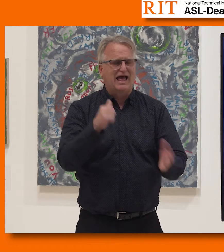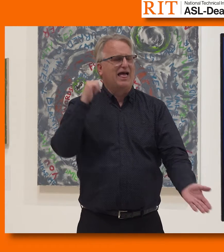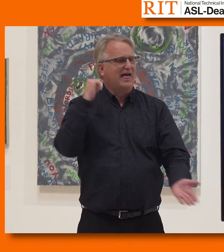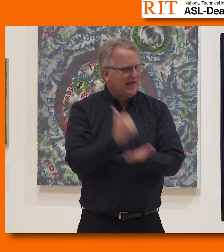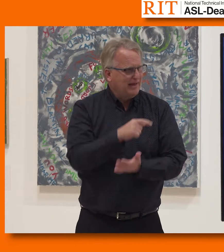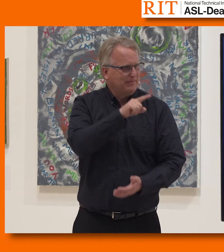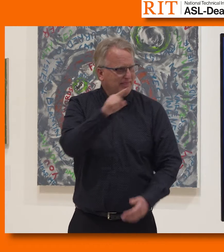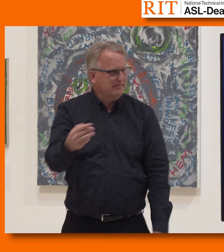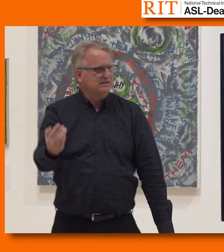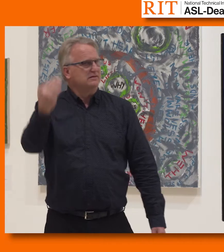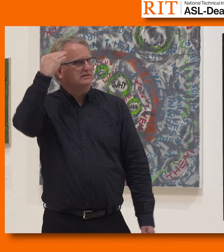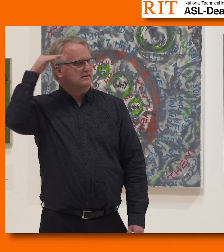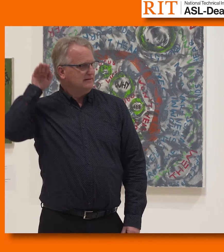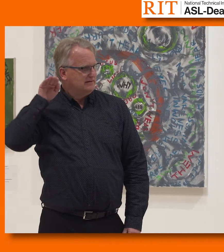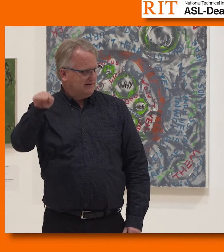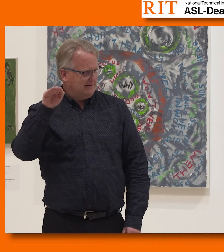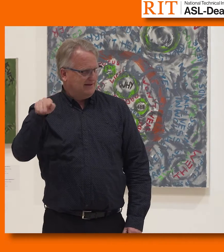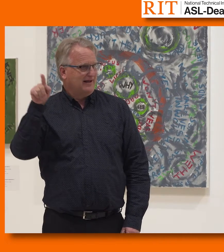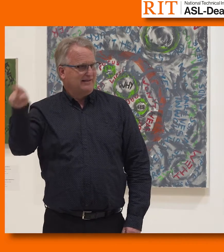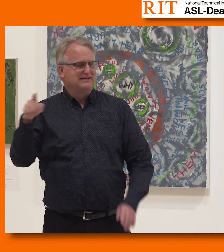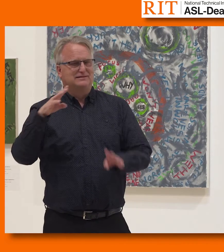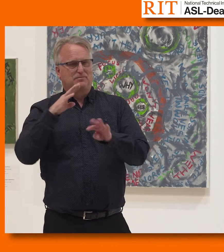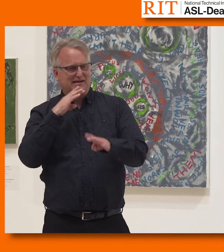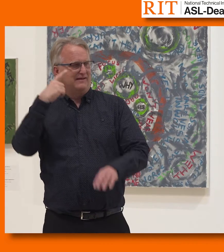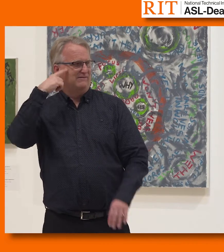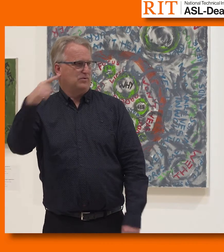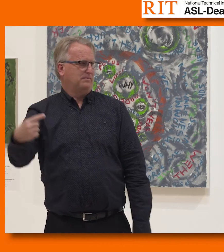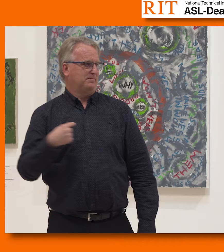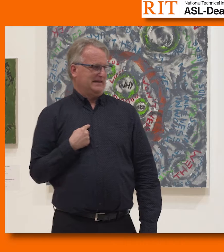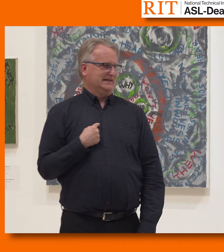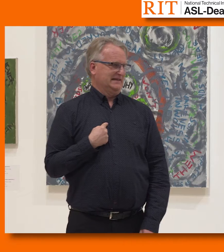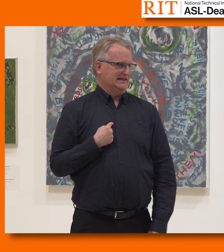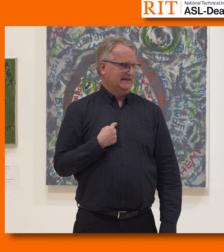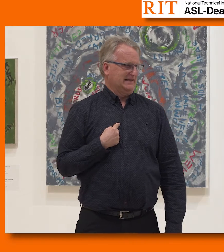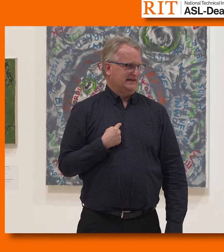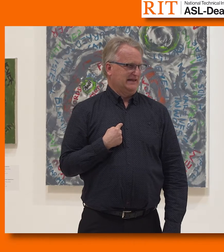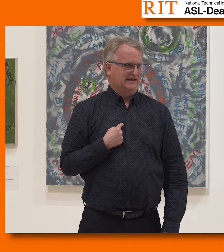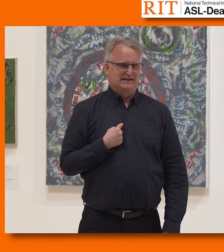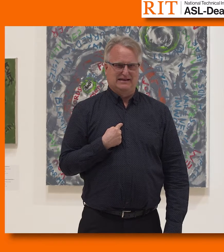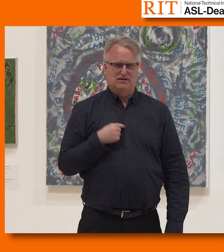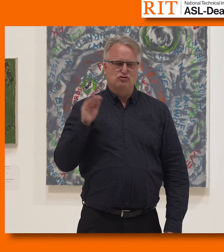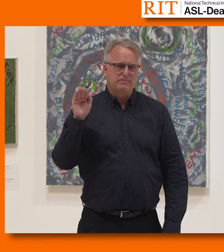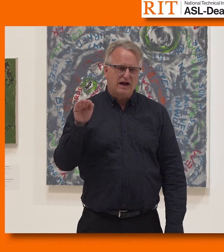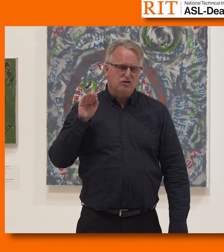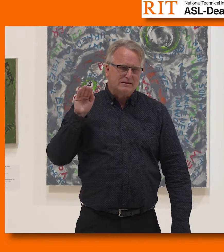And so, when I begin any phrase with "Tom speaking," even though someone may hear a female voice,